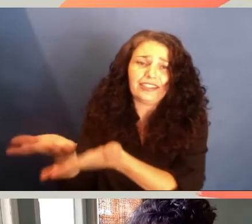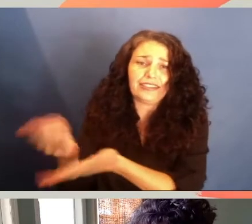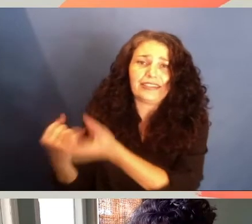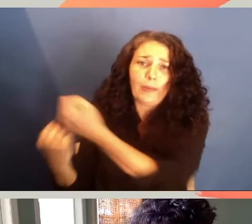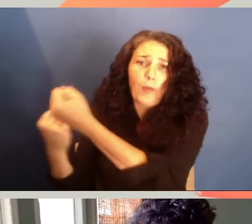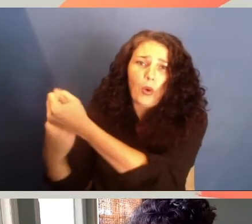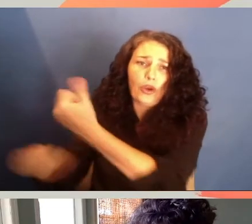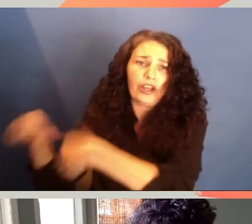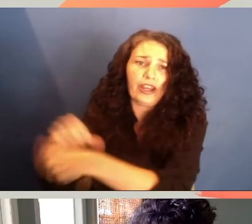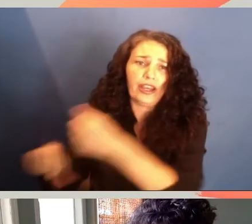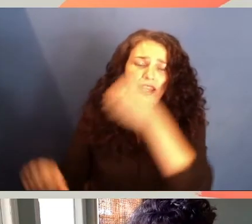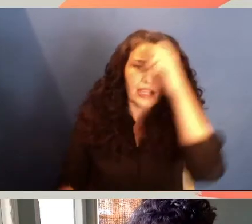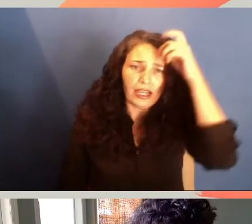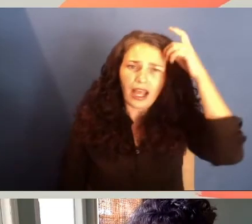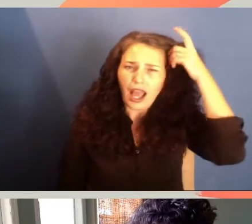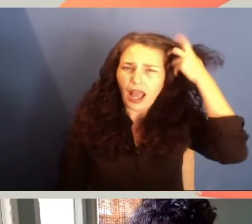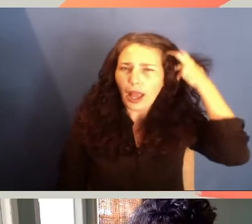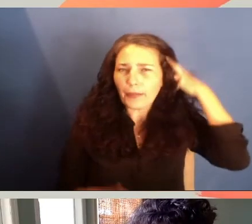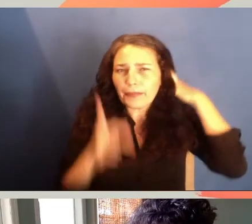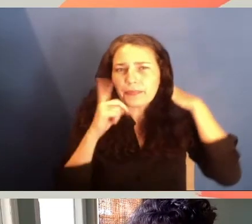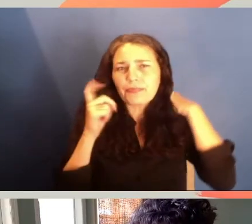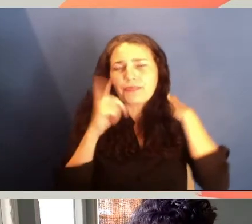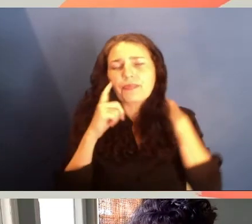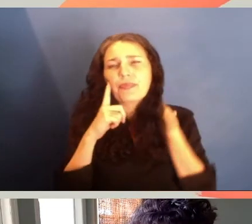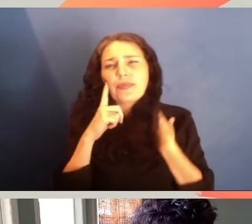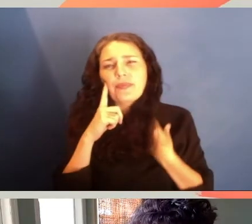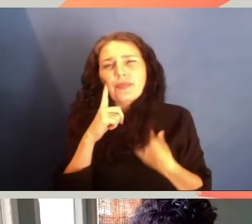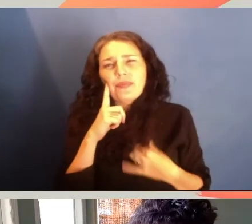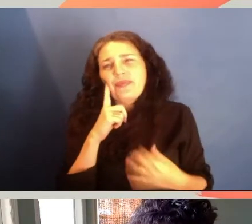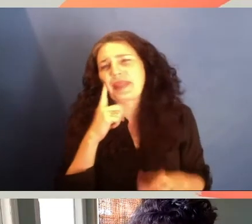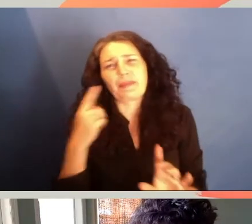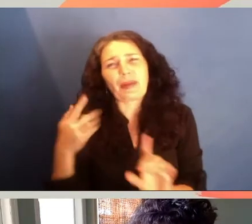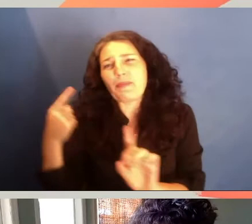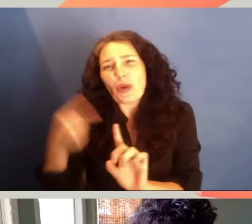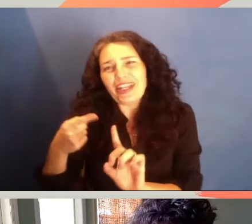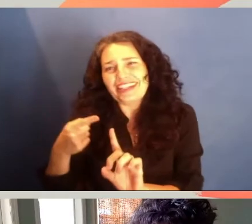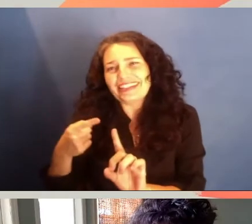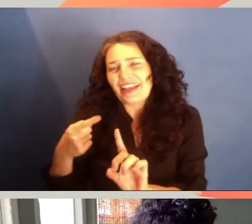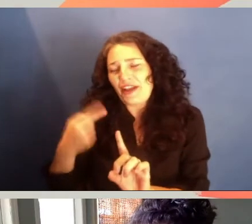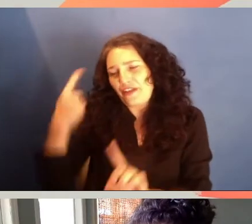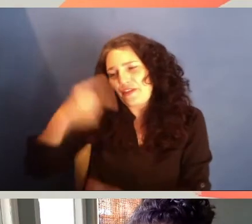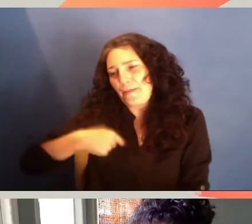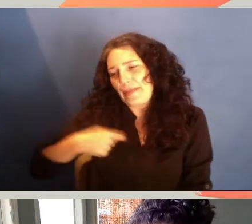So I think for me going forward, and this is what this film is inspired for me